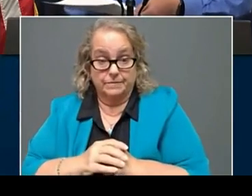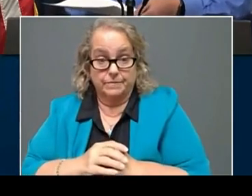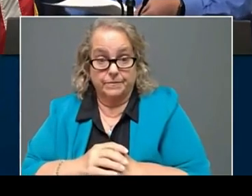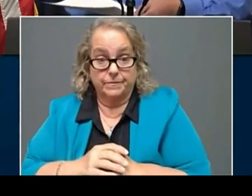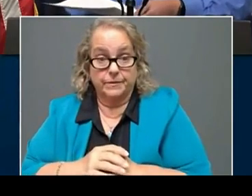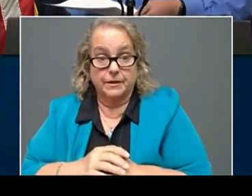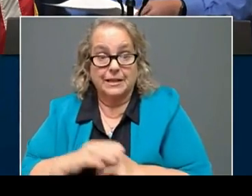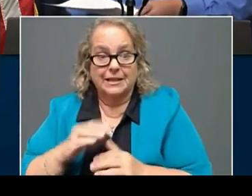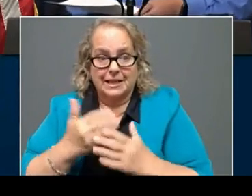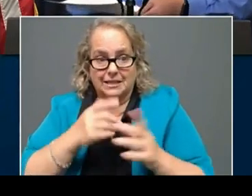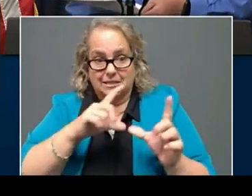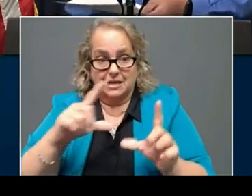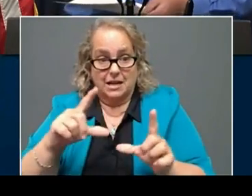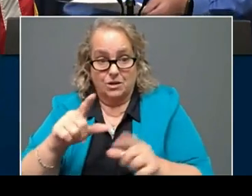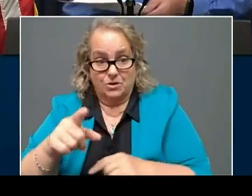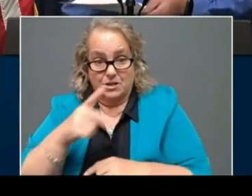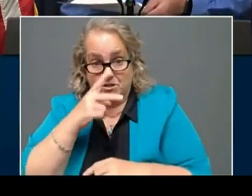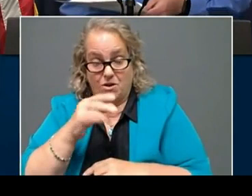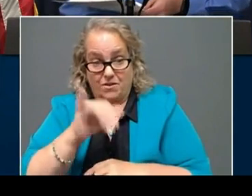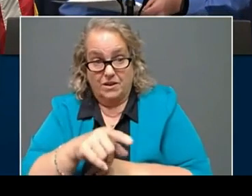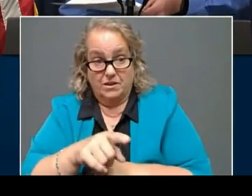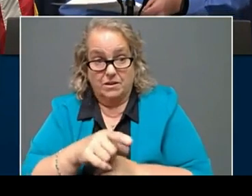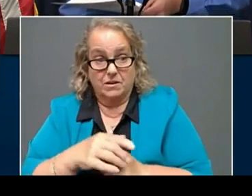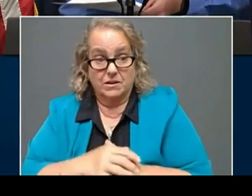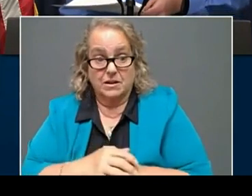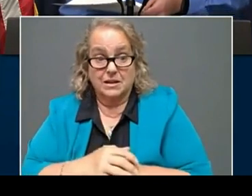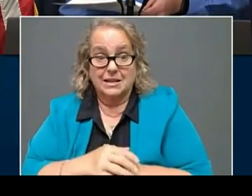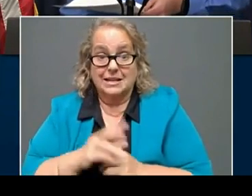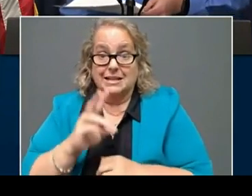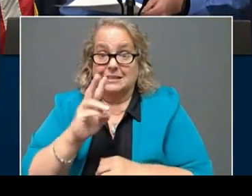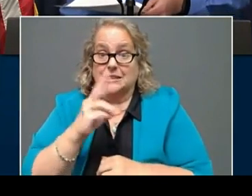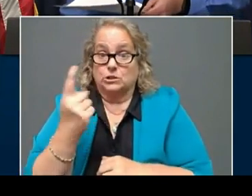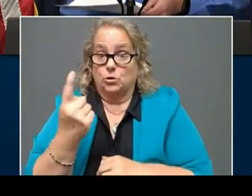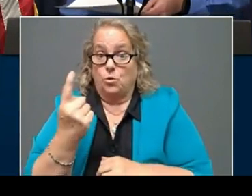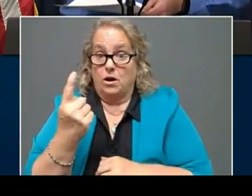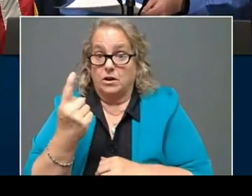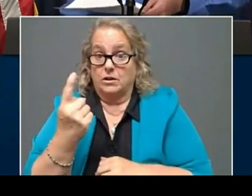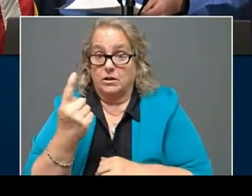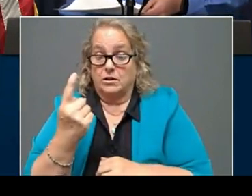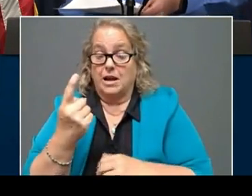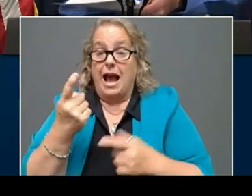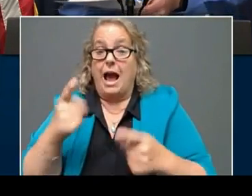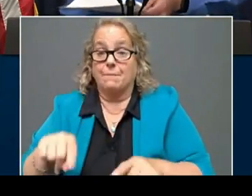just saw this with me 6-1 ratio happening in unvaccinated persons. It